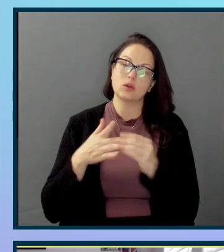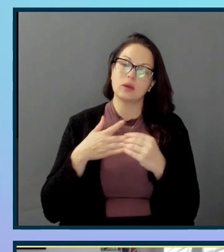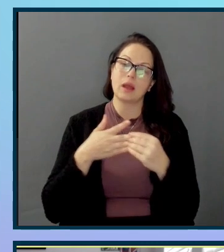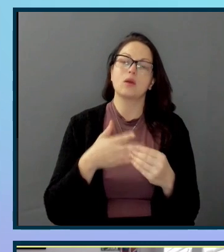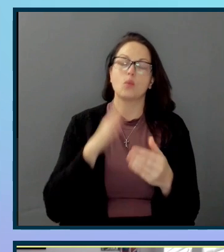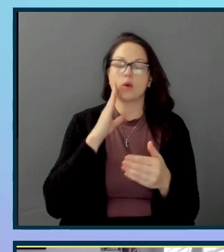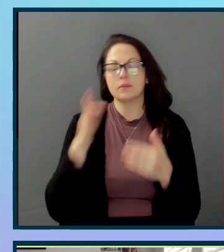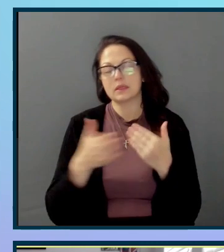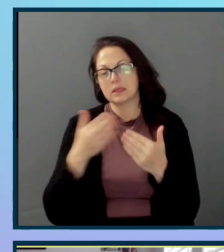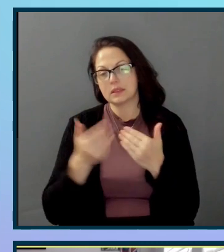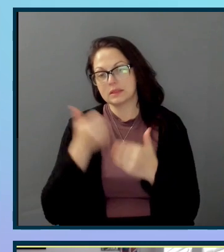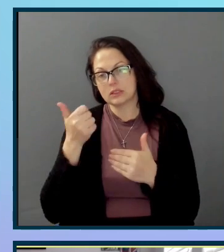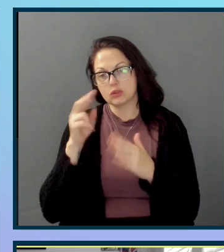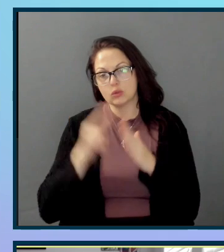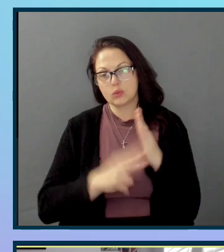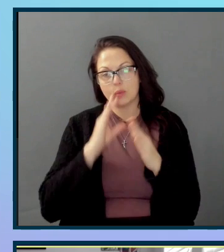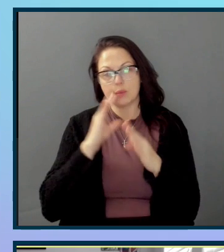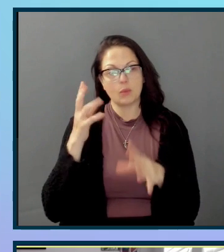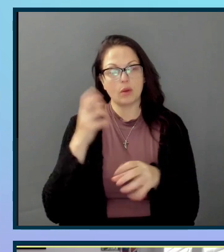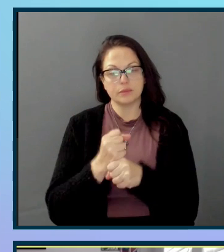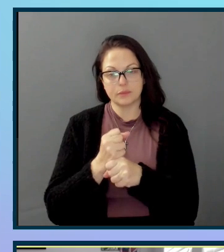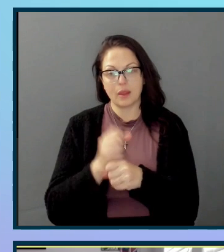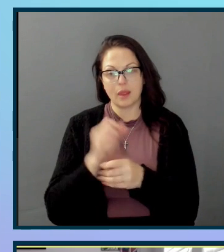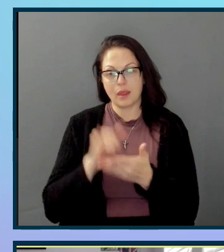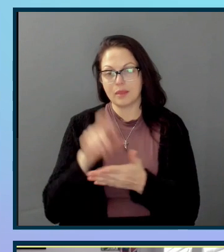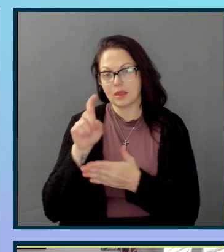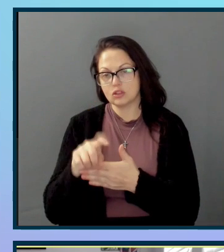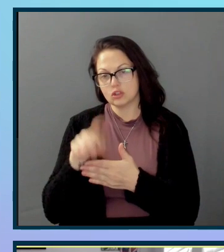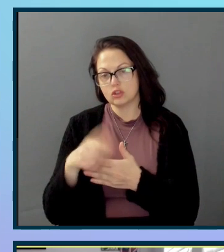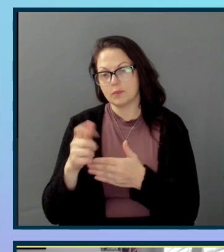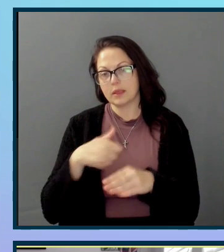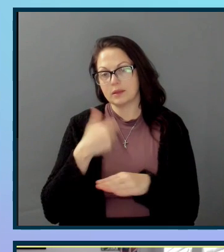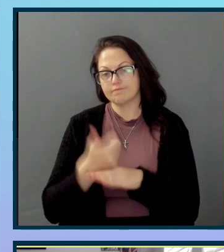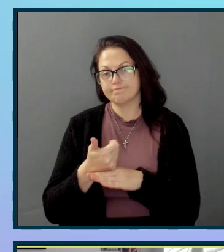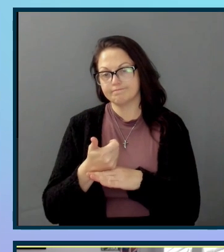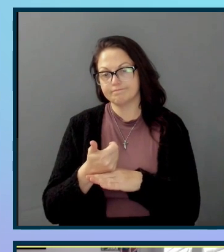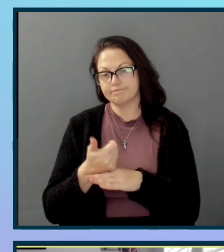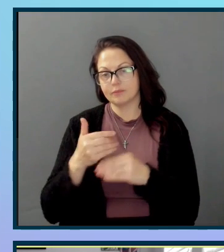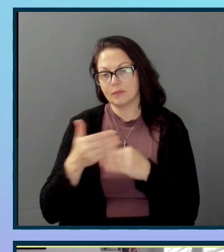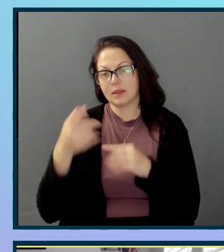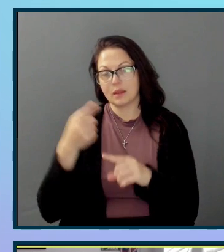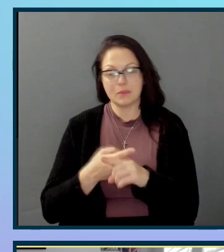because it'll be more concise, and that should be released sometime in the next month. So there's a link there.